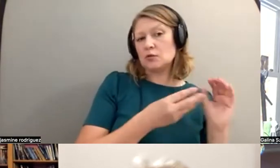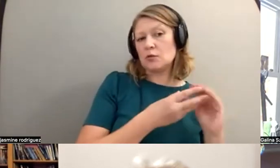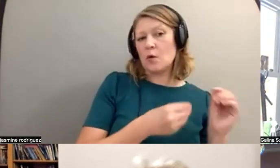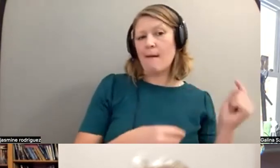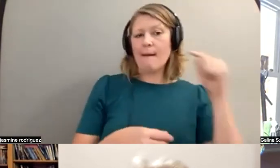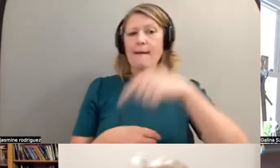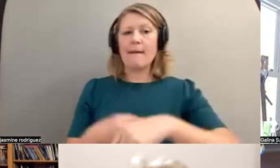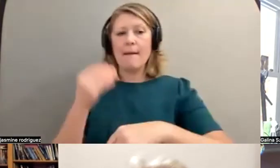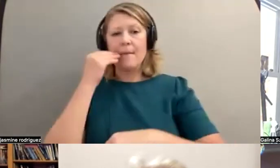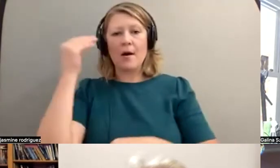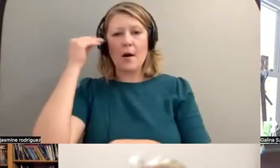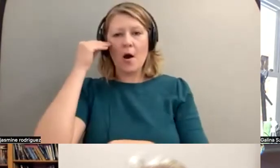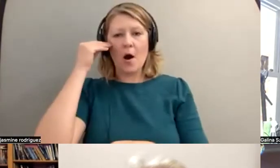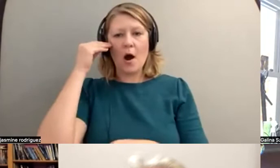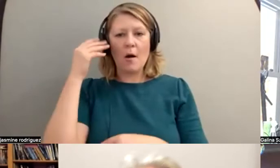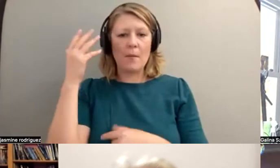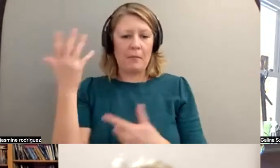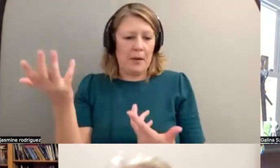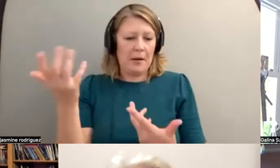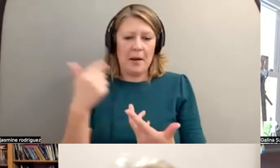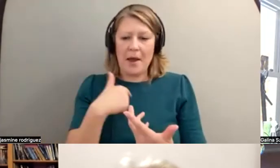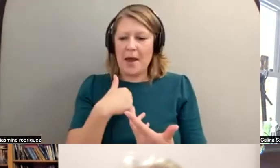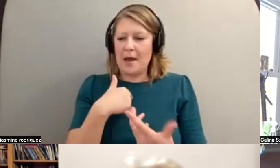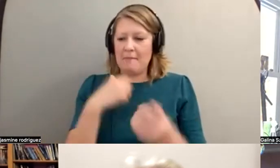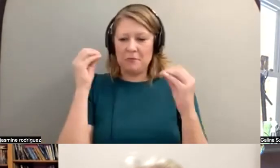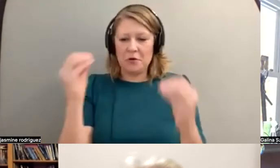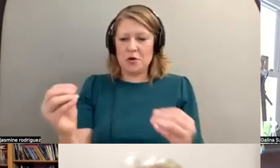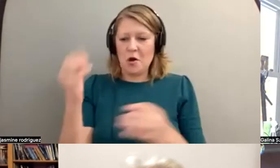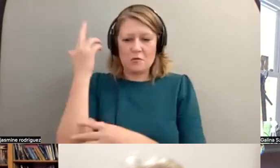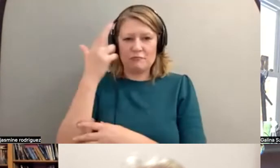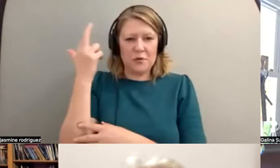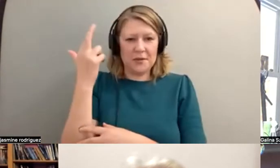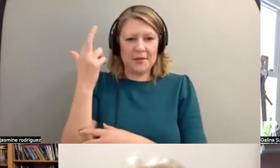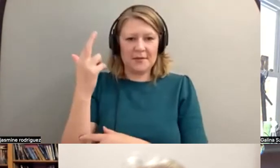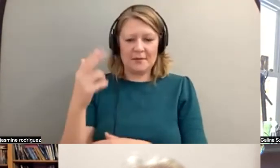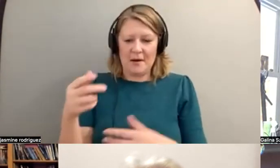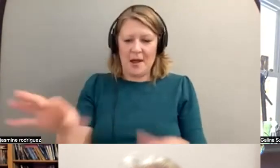I play with wire, and it comes to shape of the tree, or something,